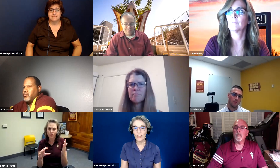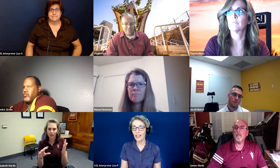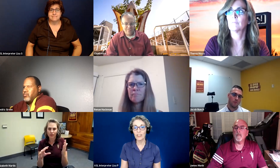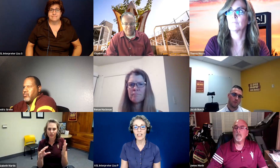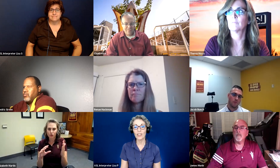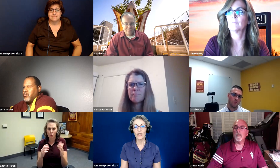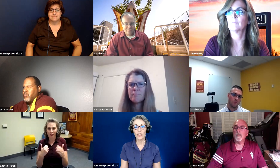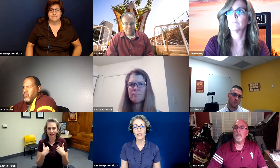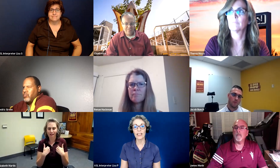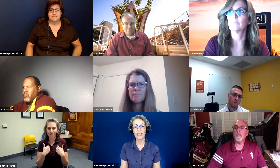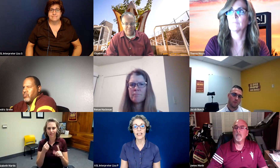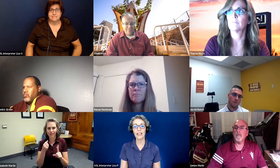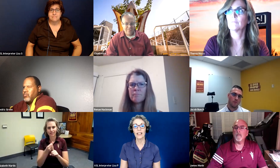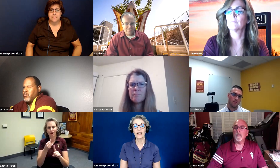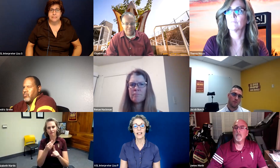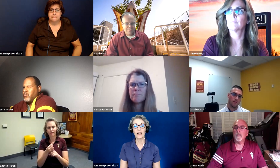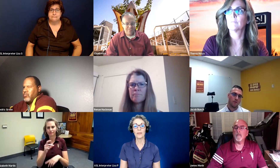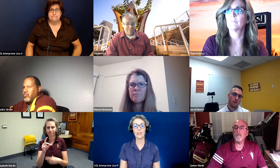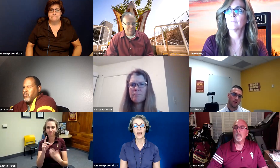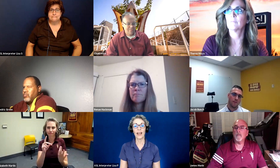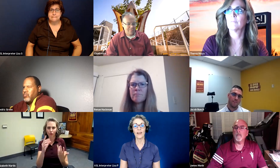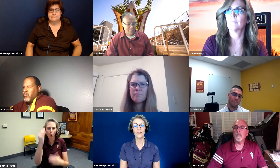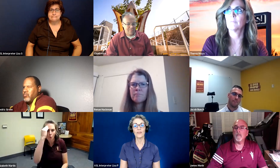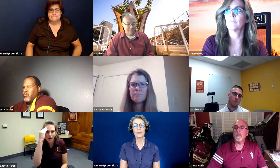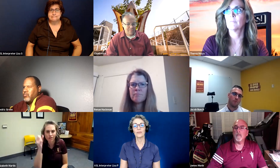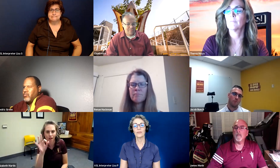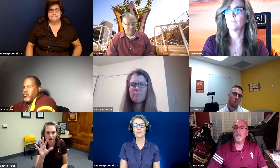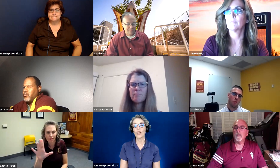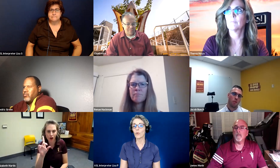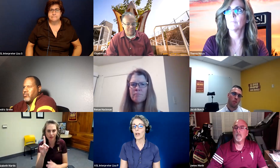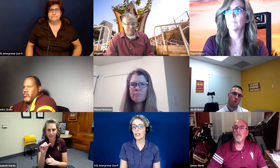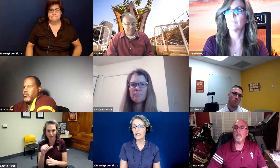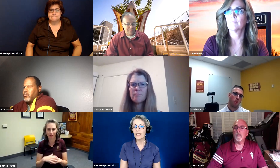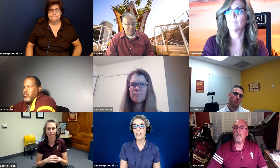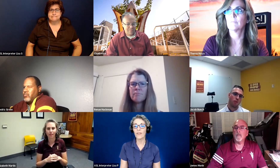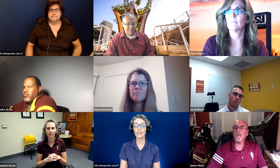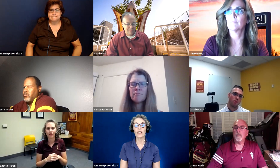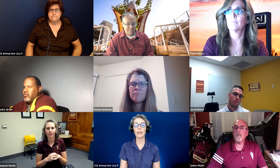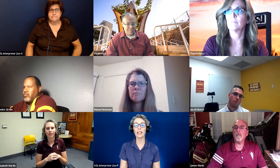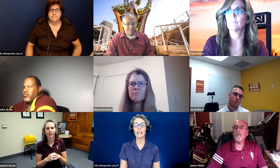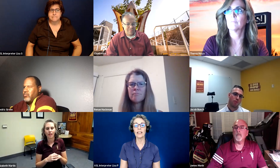I love to teach the students to have self awareness of their disability.